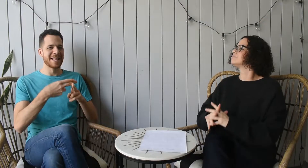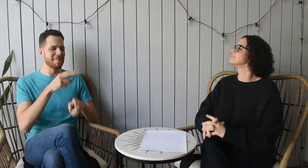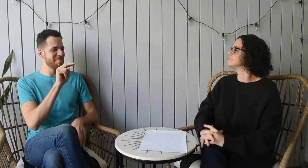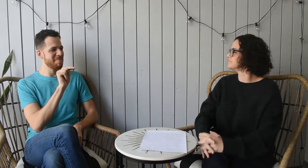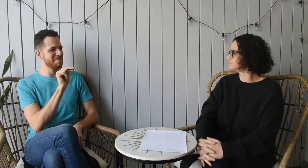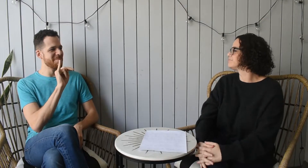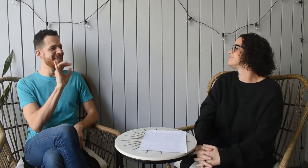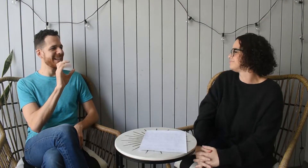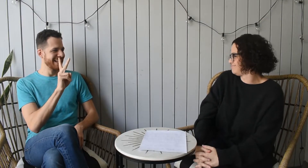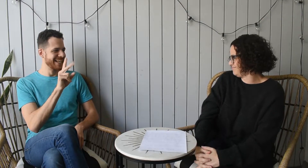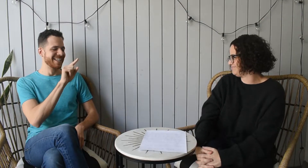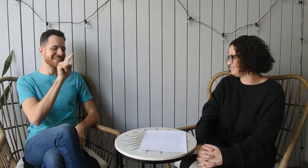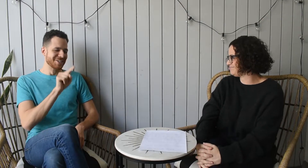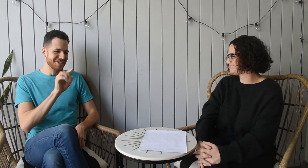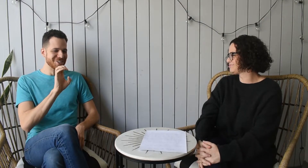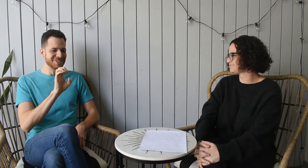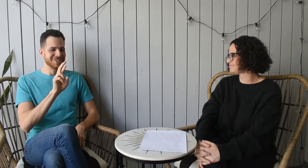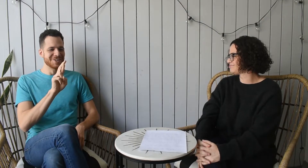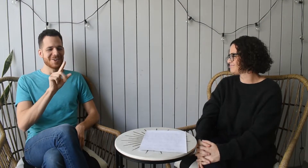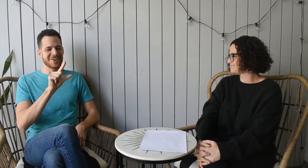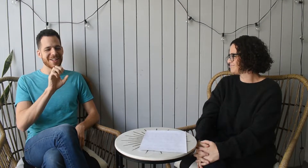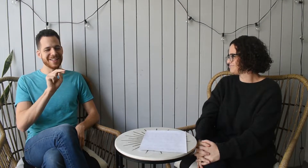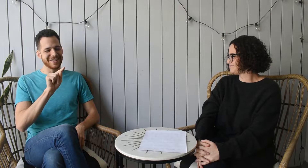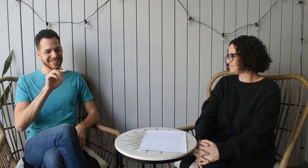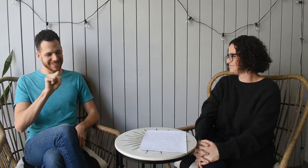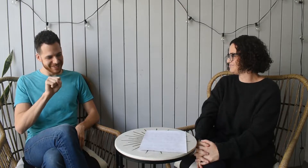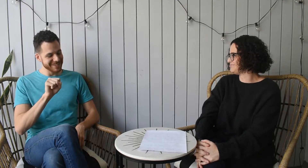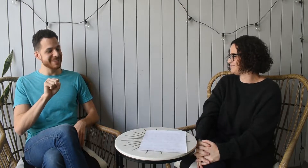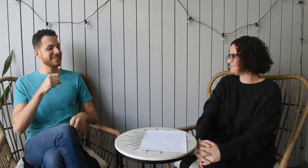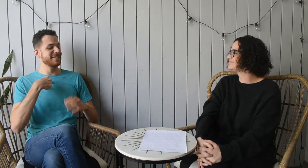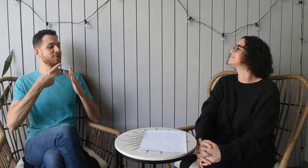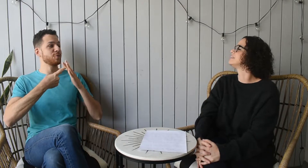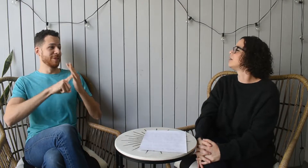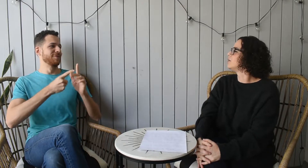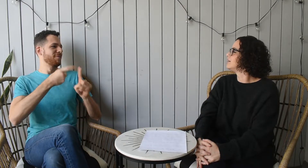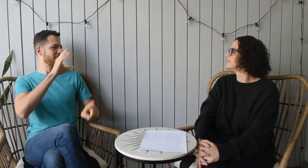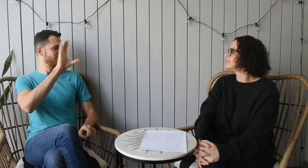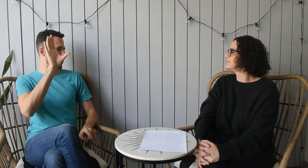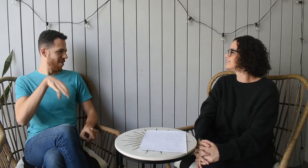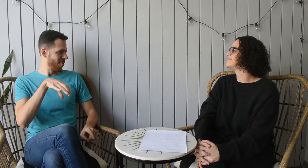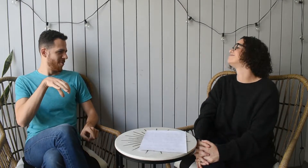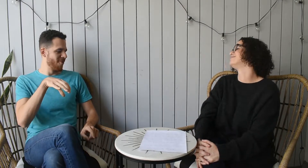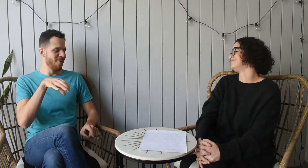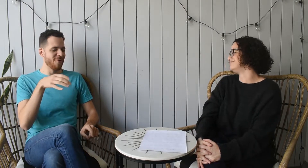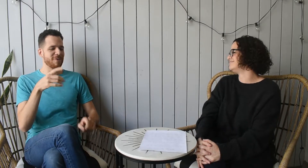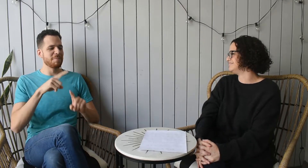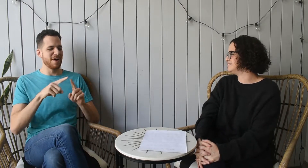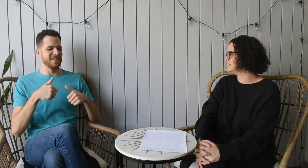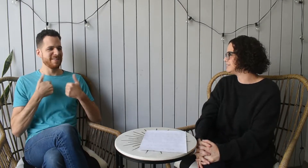My name is Nick Zerlentes I am originally from Chicago